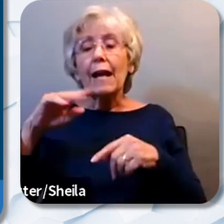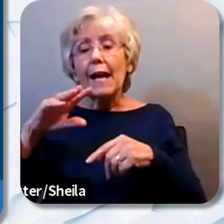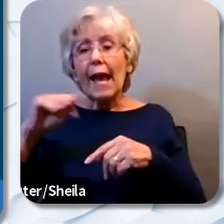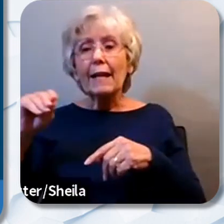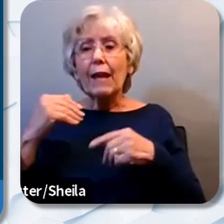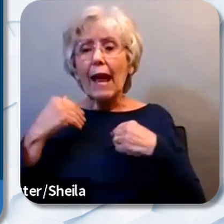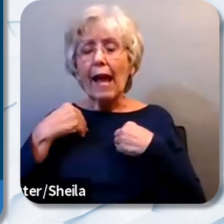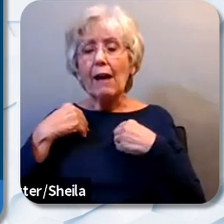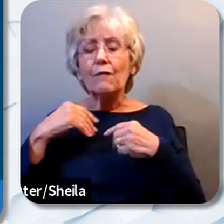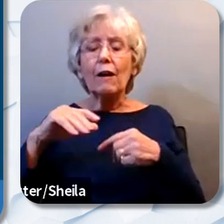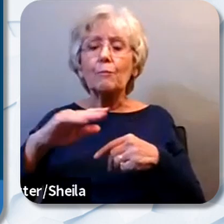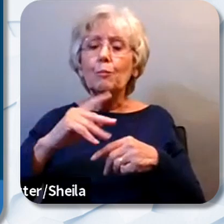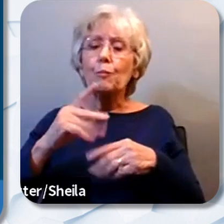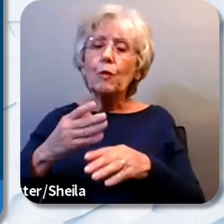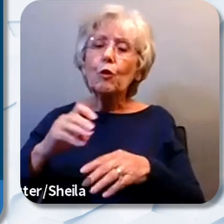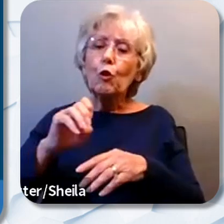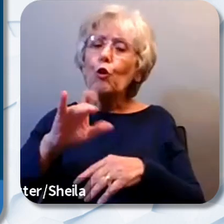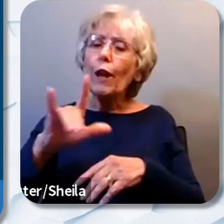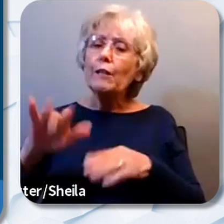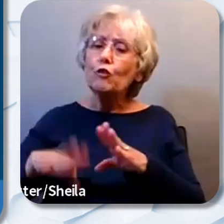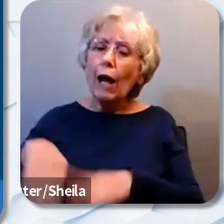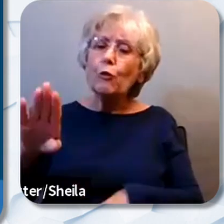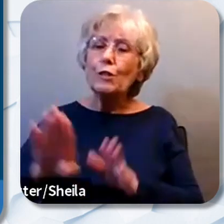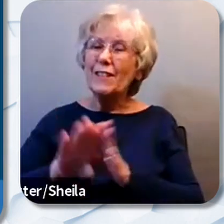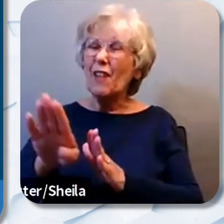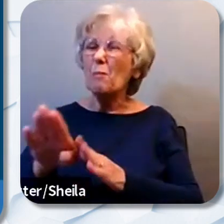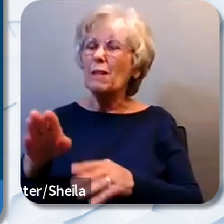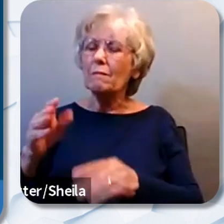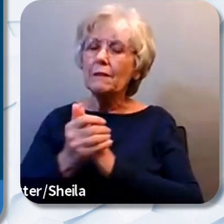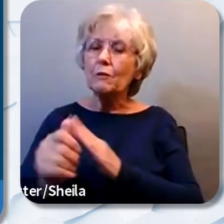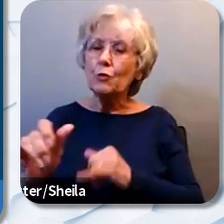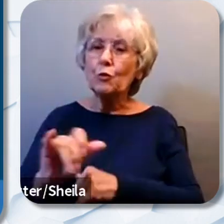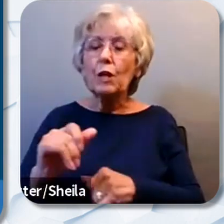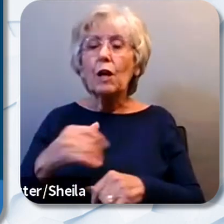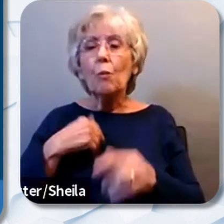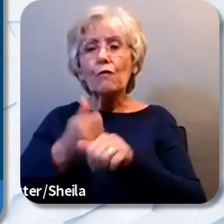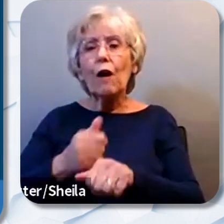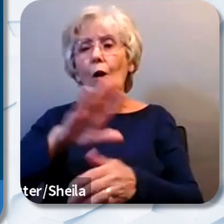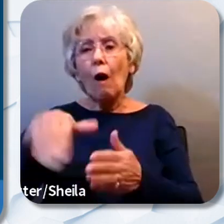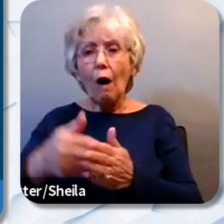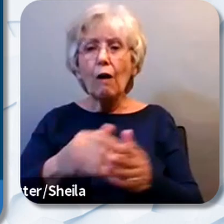to and this it's worked really well for us, we follow all title 22 and Title five regulations